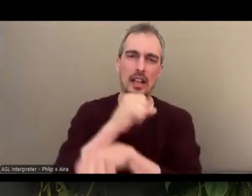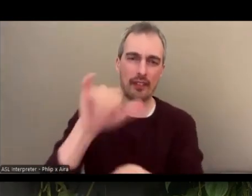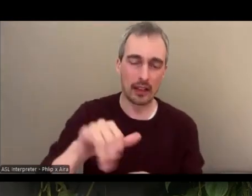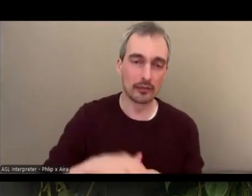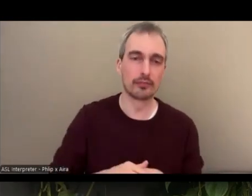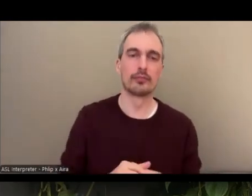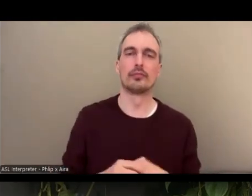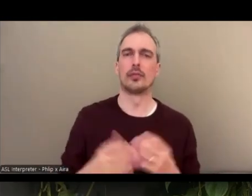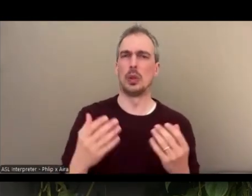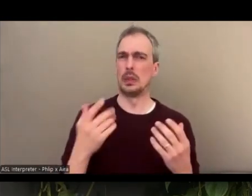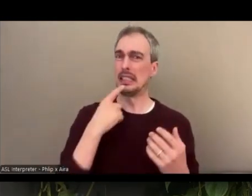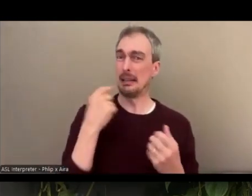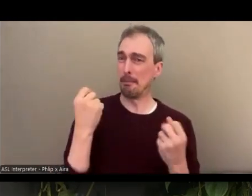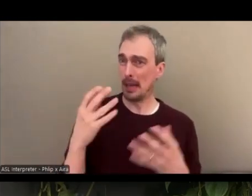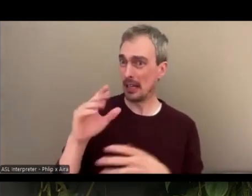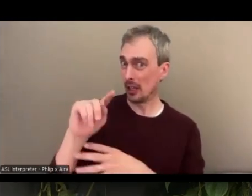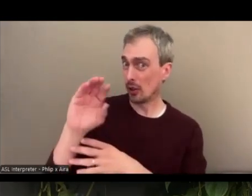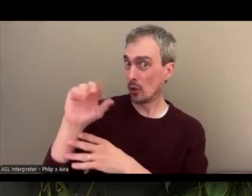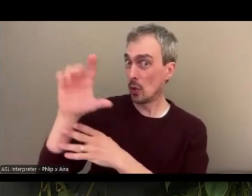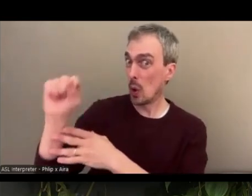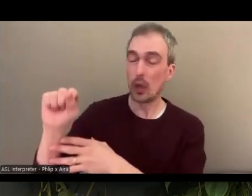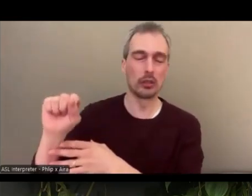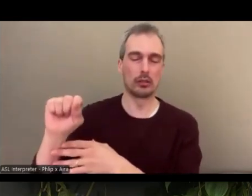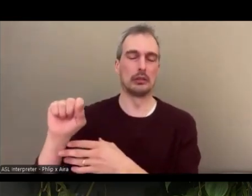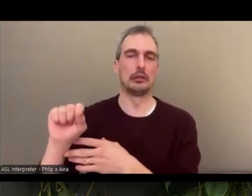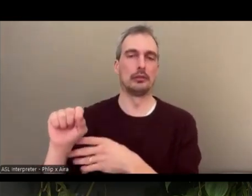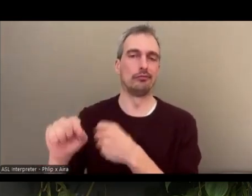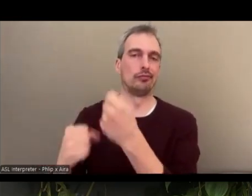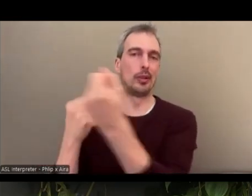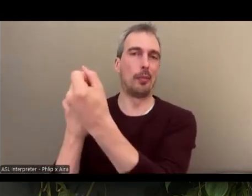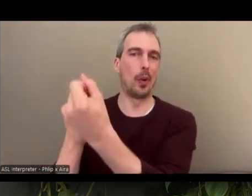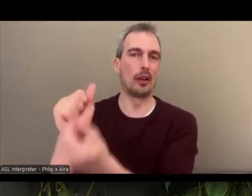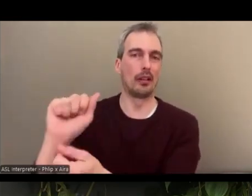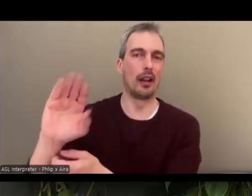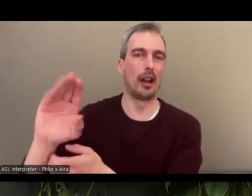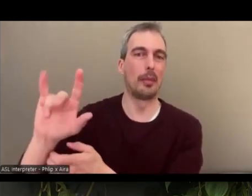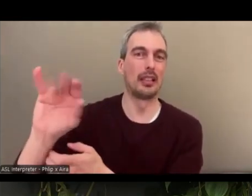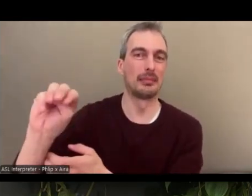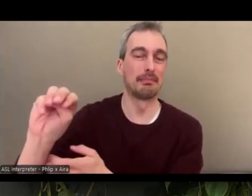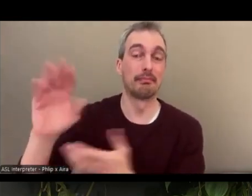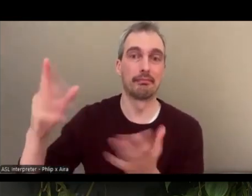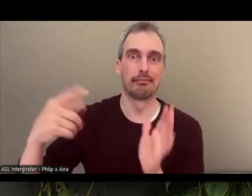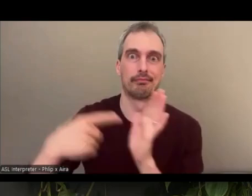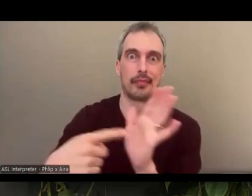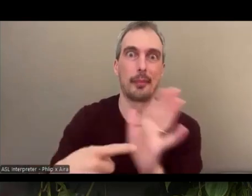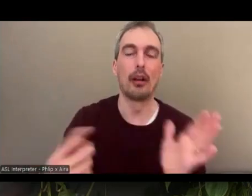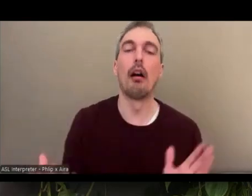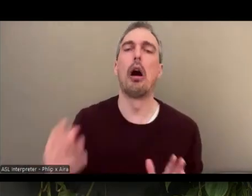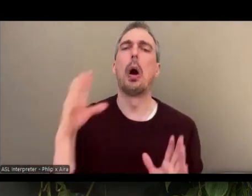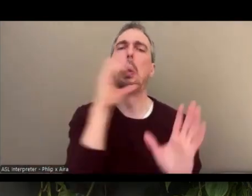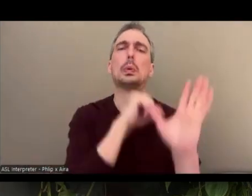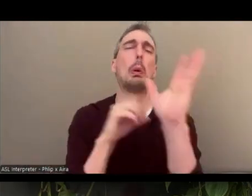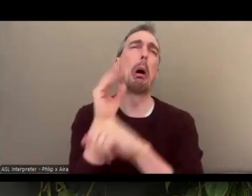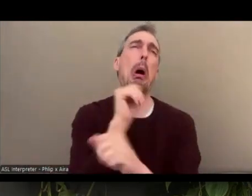So examples include... Assuming all users are using a mouse. So there's lots of libraries out there that are mouse-based.